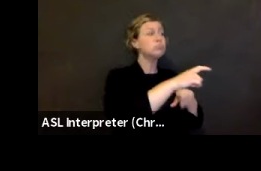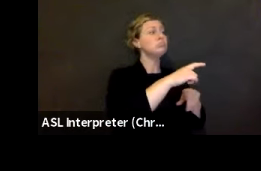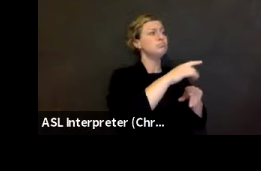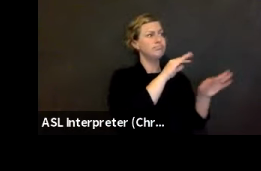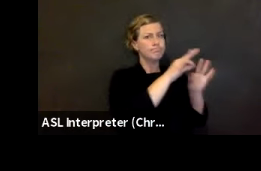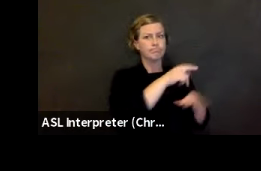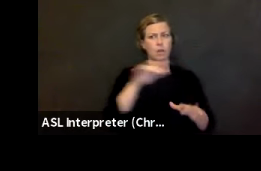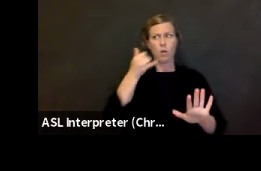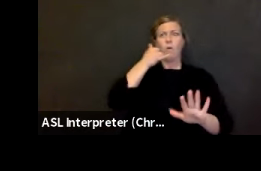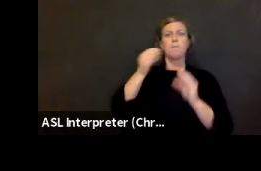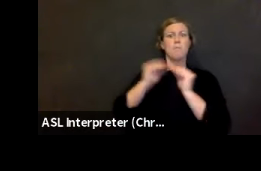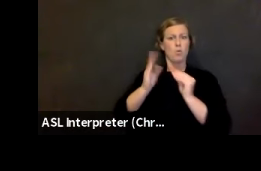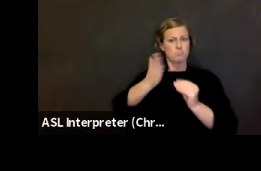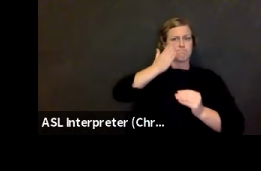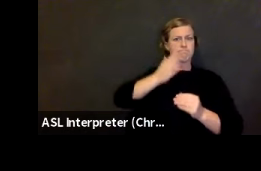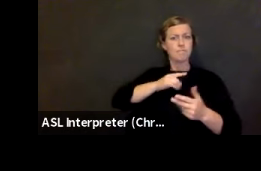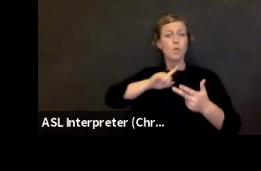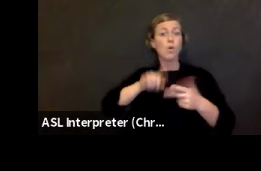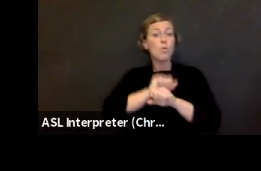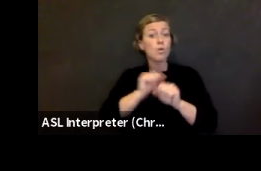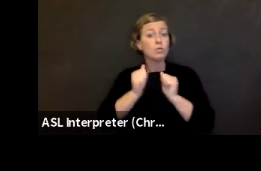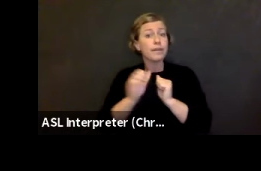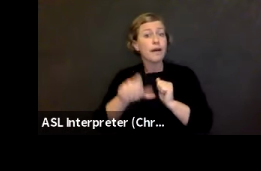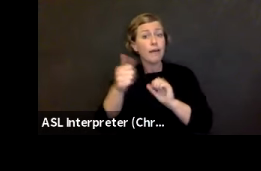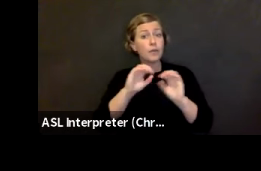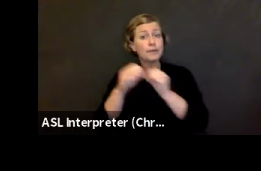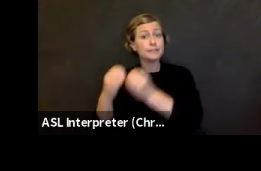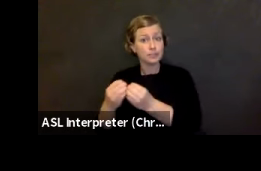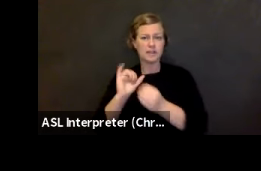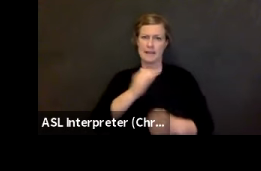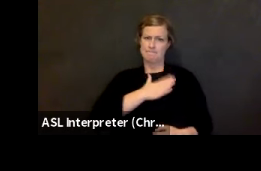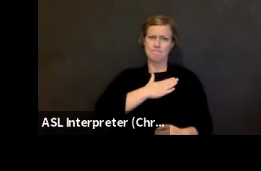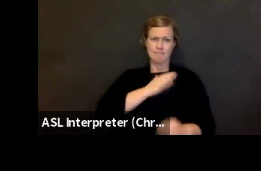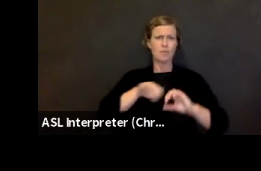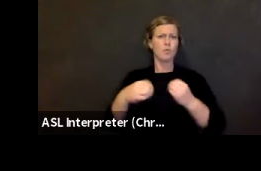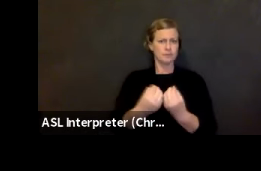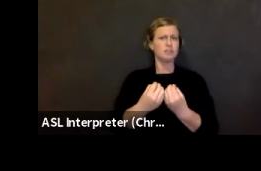grasstops or influential community leaders to contact the lawmakers together with us. We can work together in